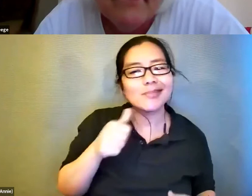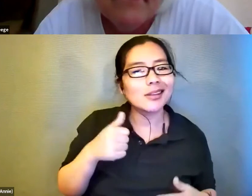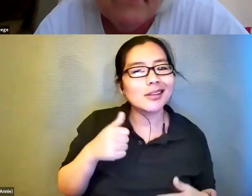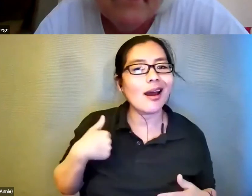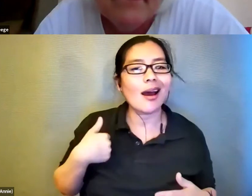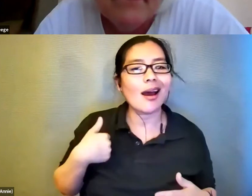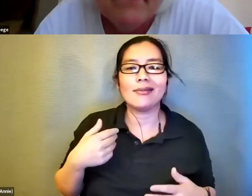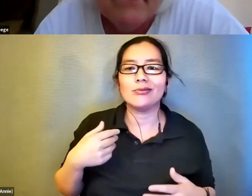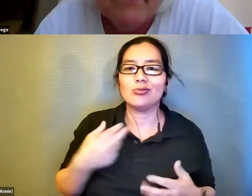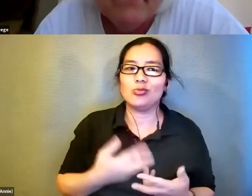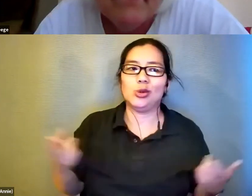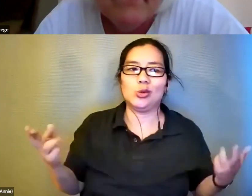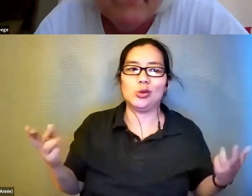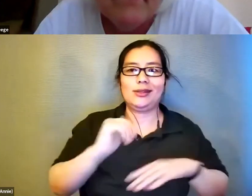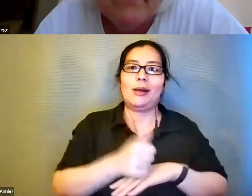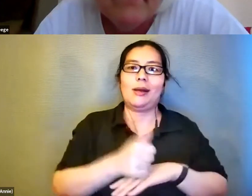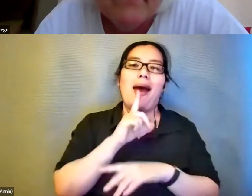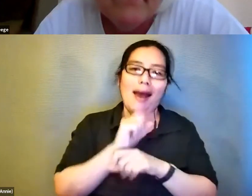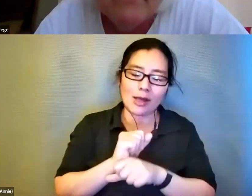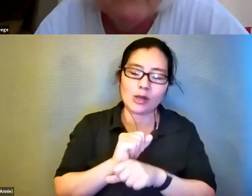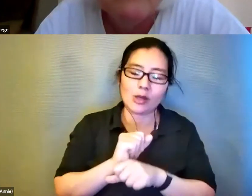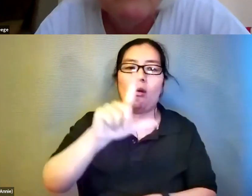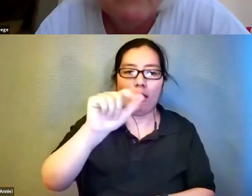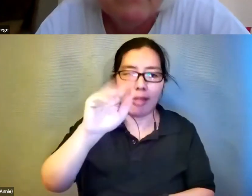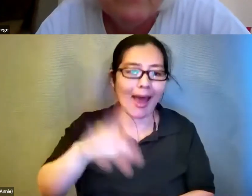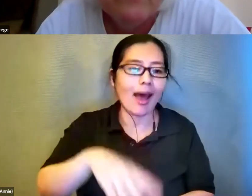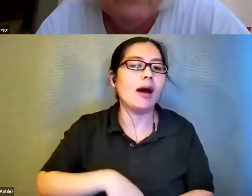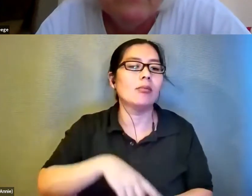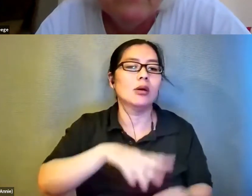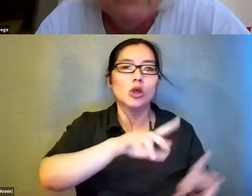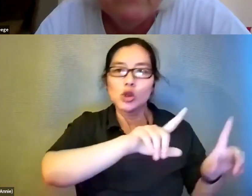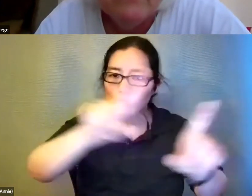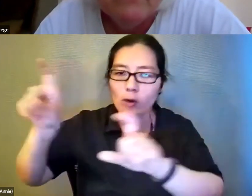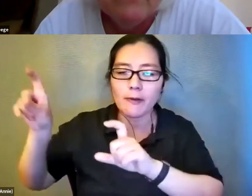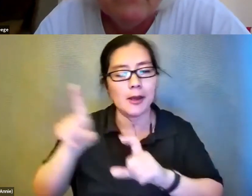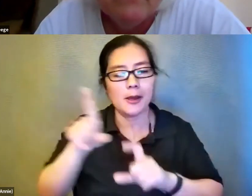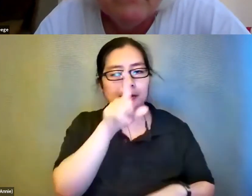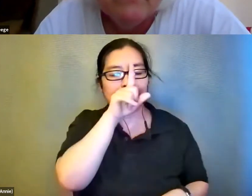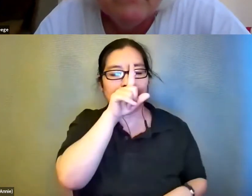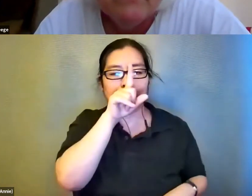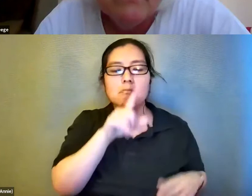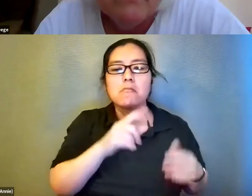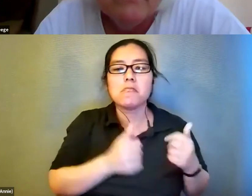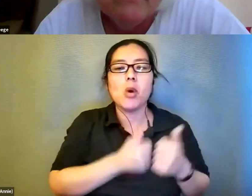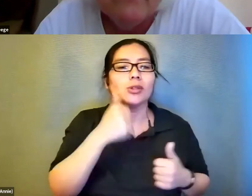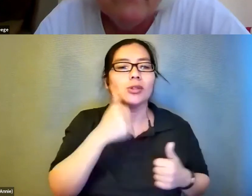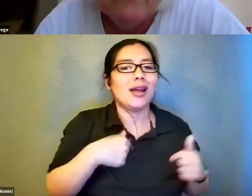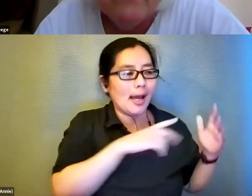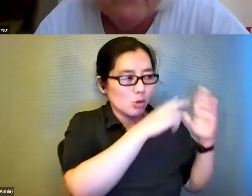and doing surveys. It was based mostly on the bibliography. There are many different opinions